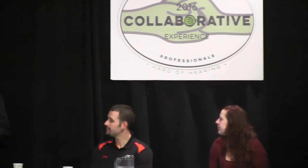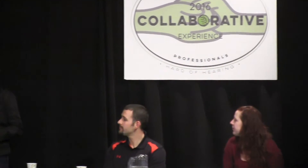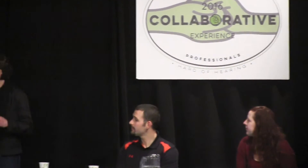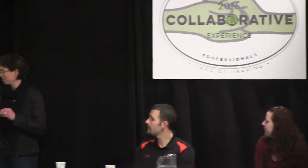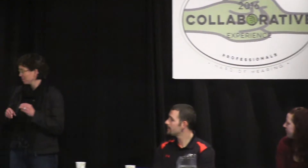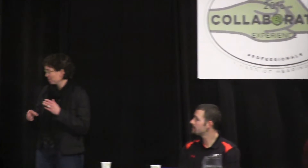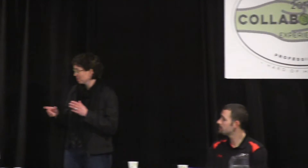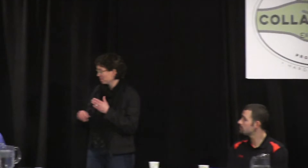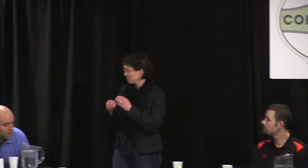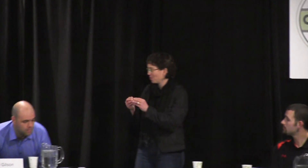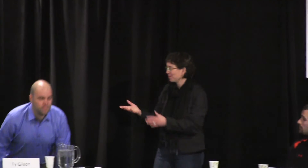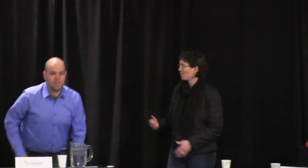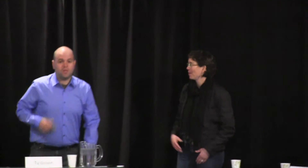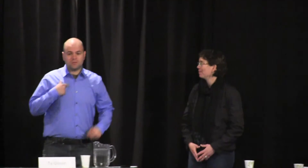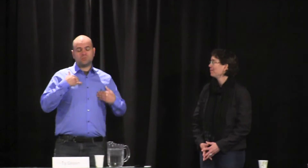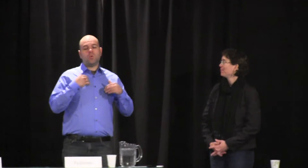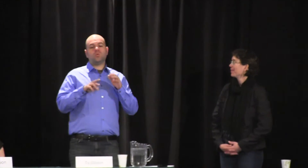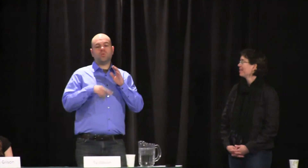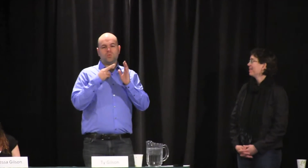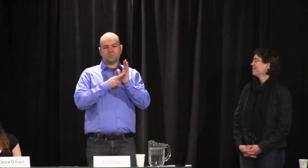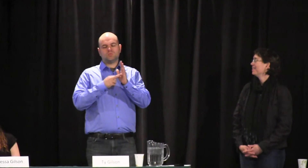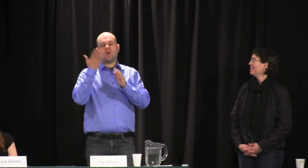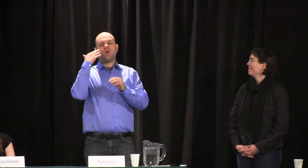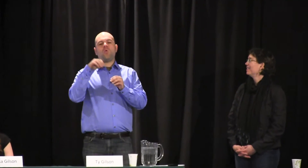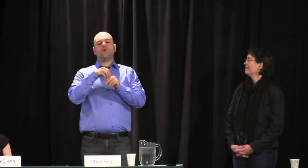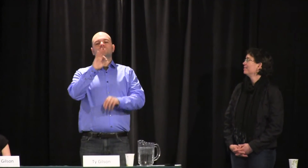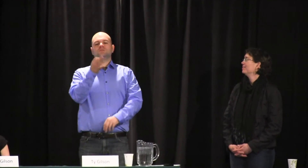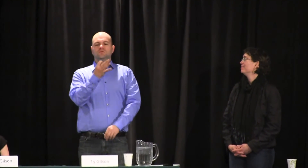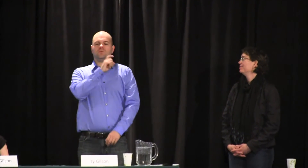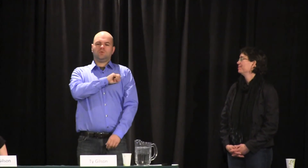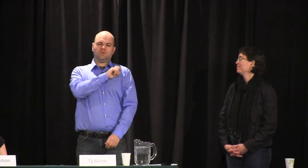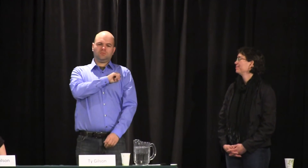Elise: Anybody else would like to all more?